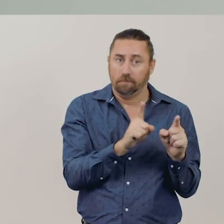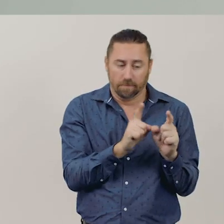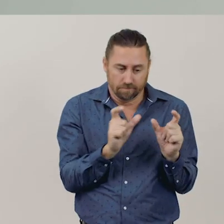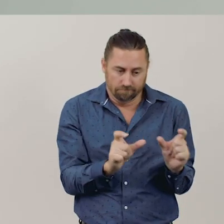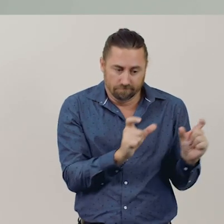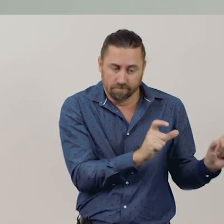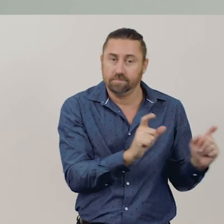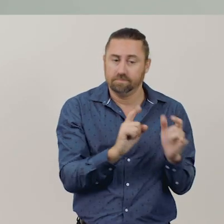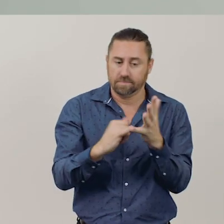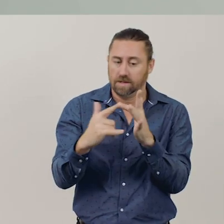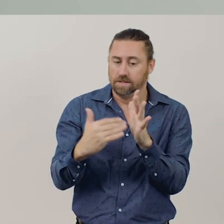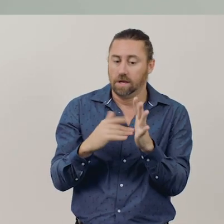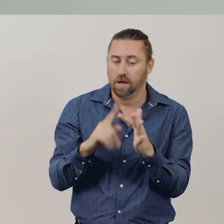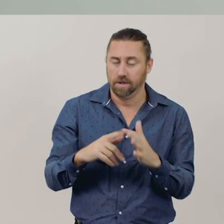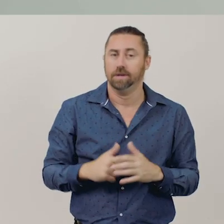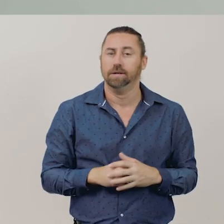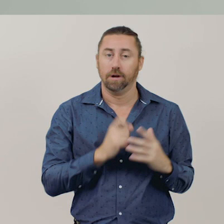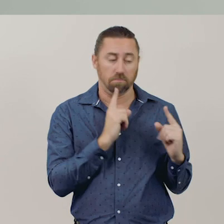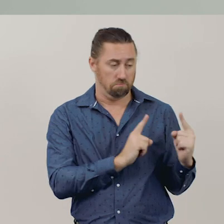If this strip represents the whole collection,